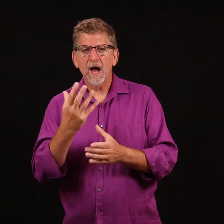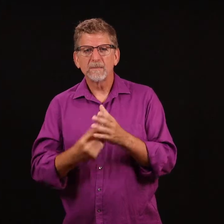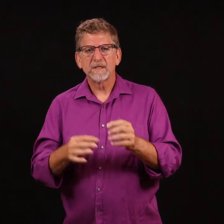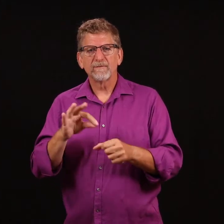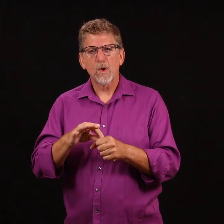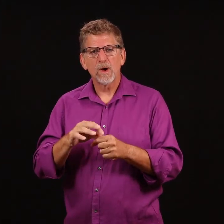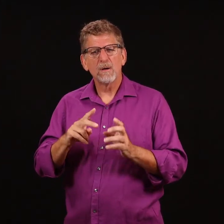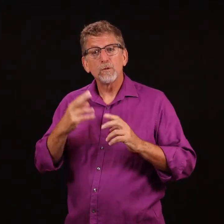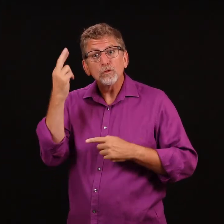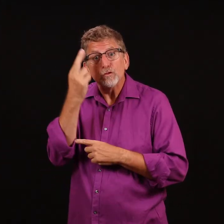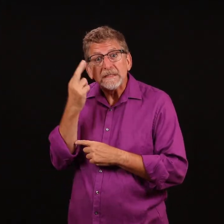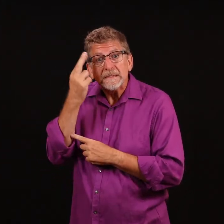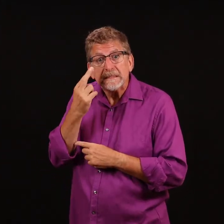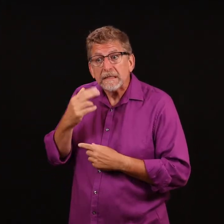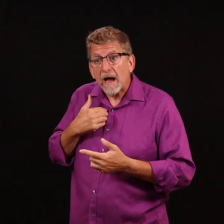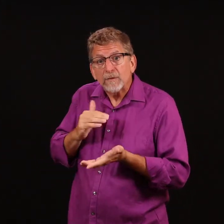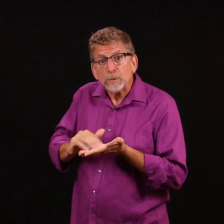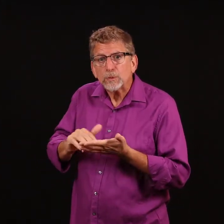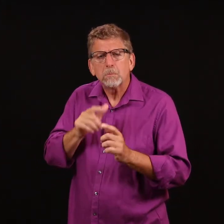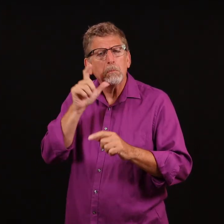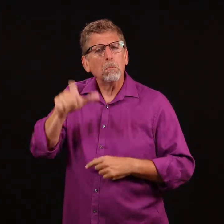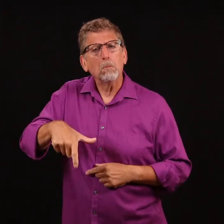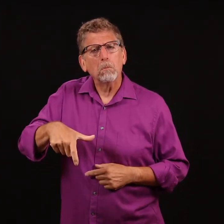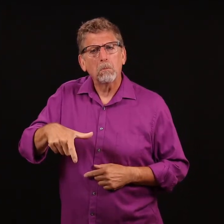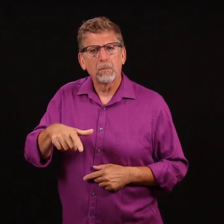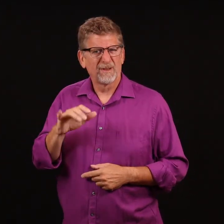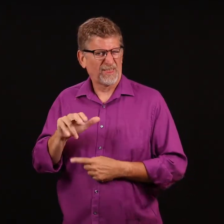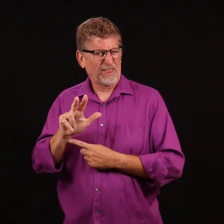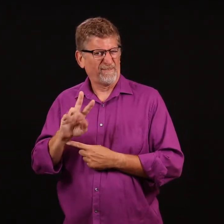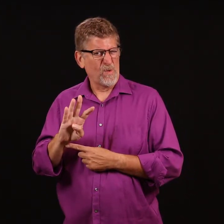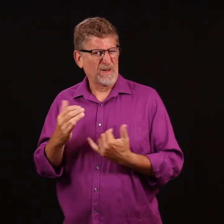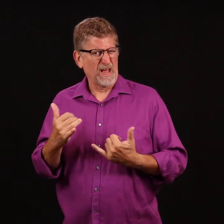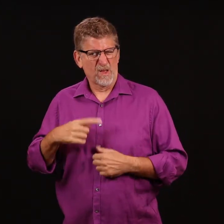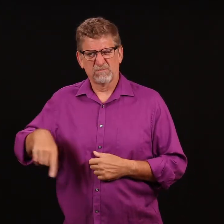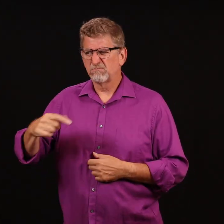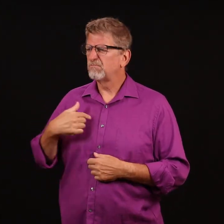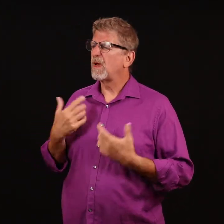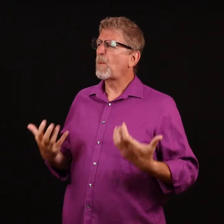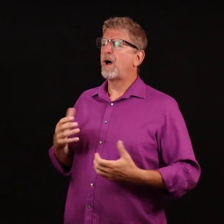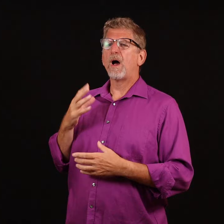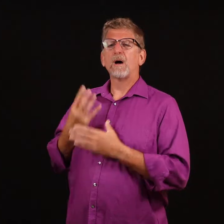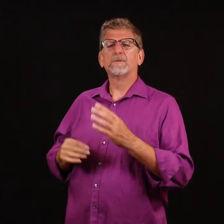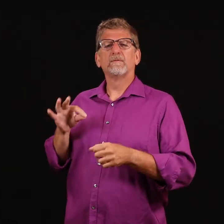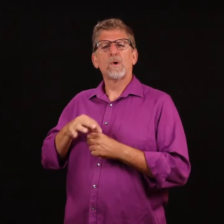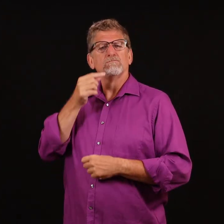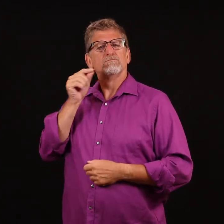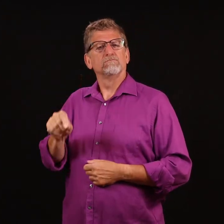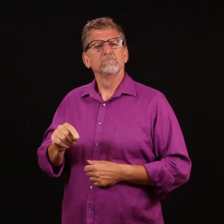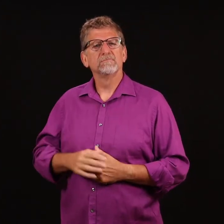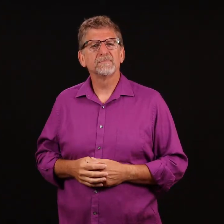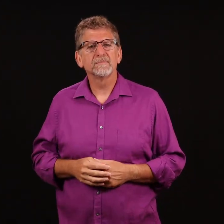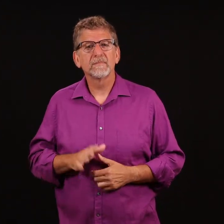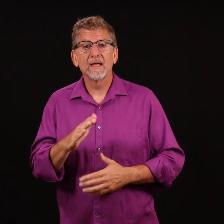They don't need to have a reason or an excuse for an absentee ballot. This is available in 34 states, no reasoning required.